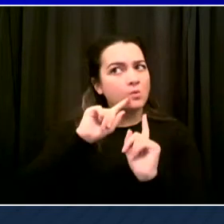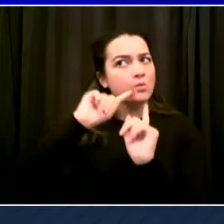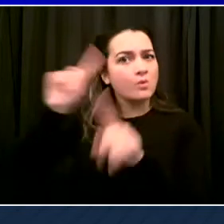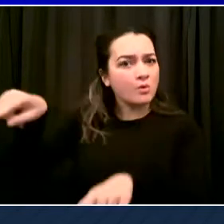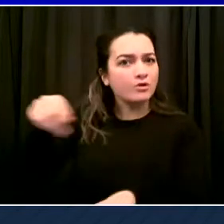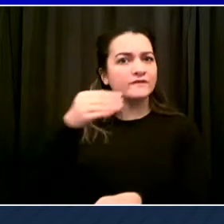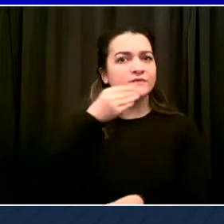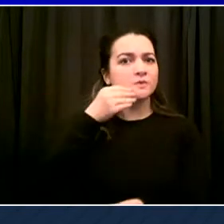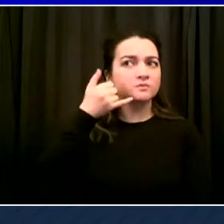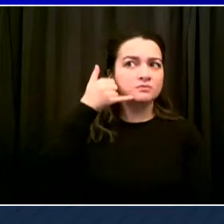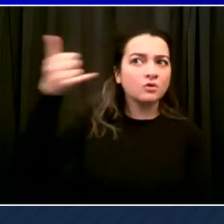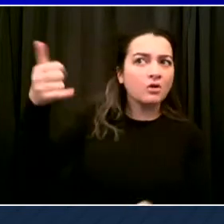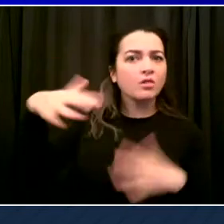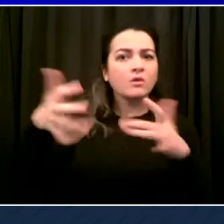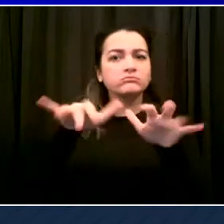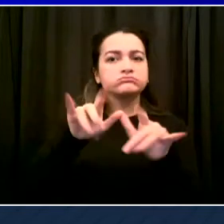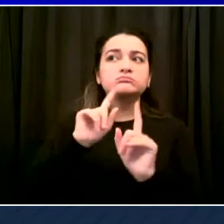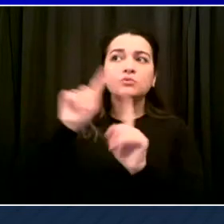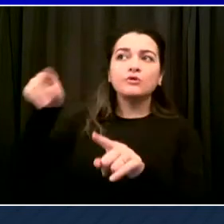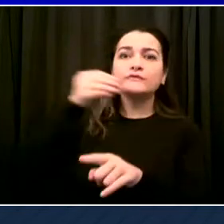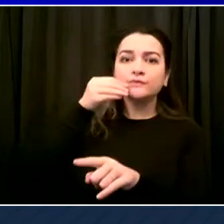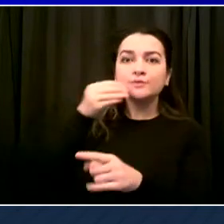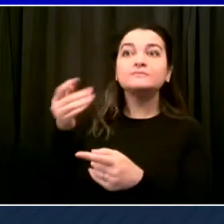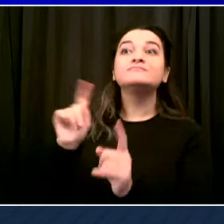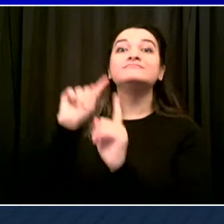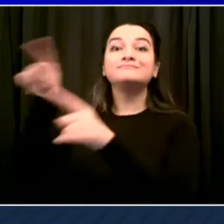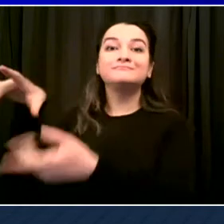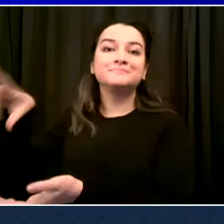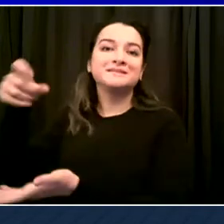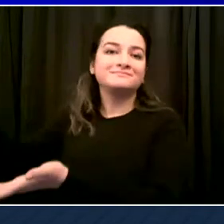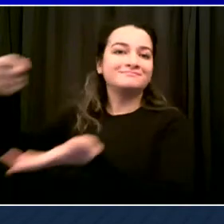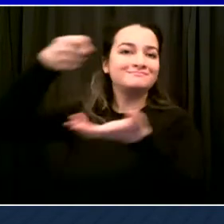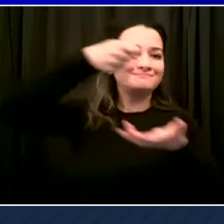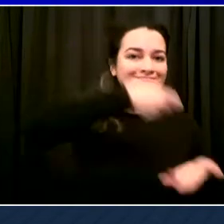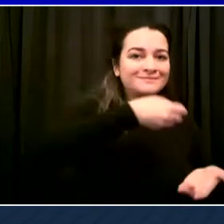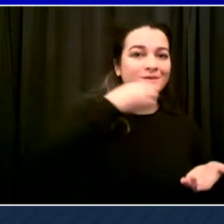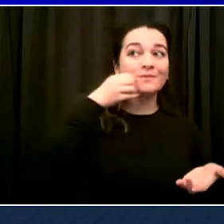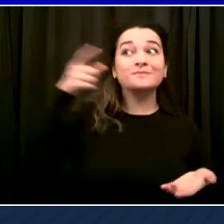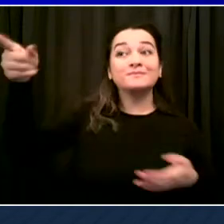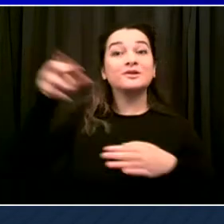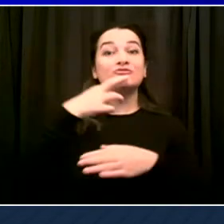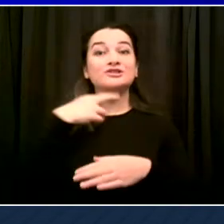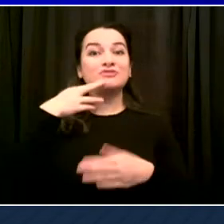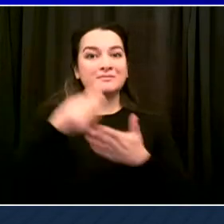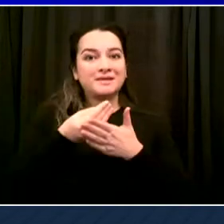HTINK, HOW CAN I HELP MY FELLOW NEW Y YRKOER, HERE IS A SIMPLE THING. HELP OUR RESTAURANT INDUSTRY, HELP THE PEOPLE WORKING AND